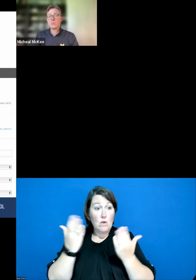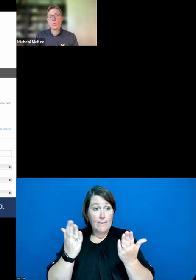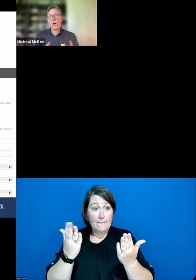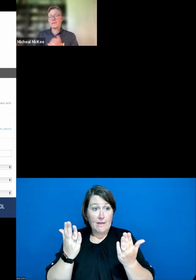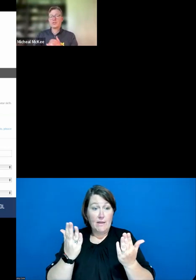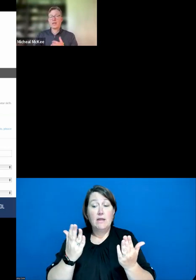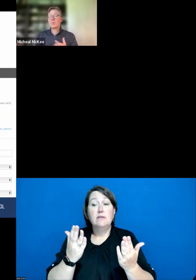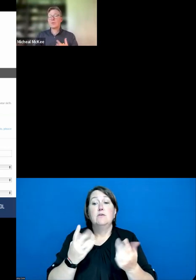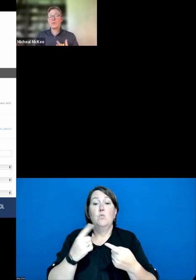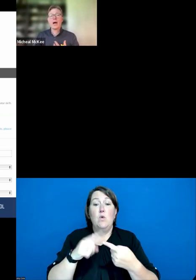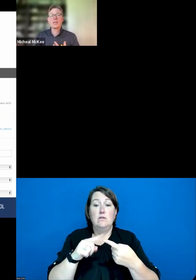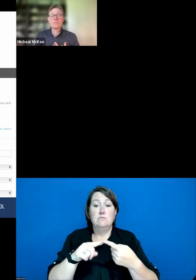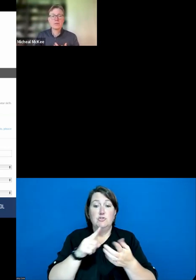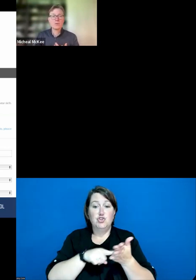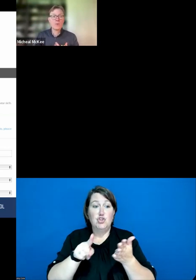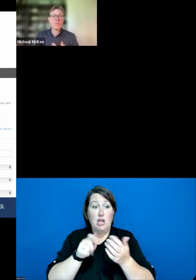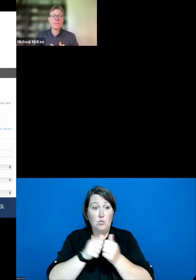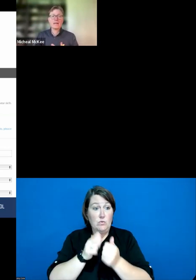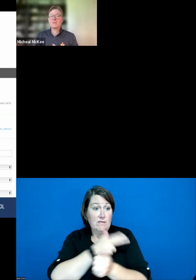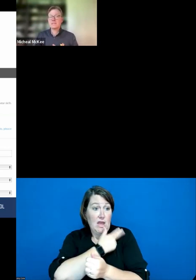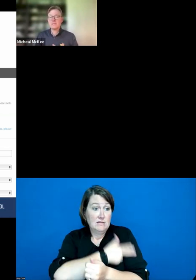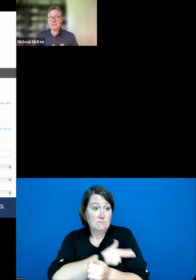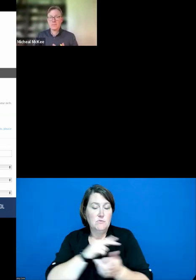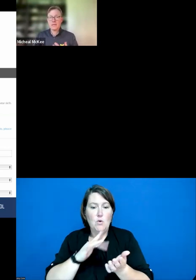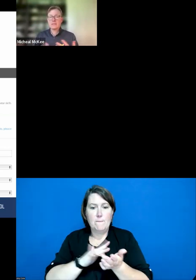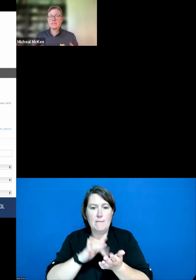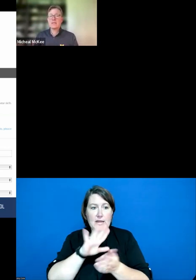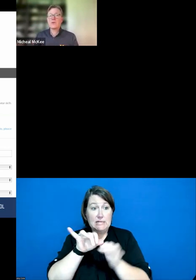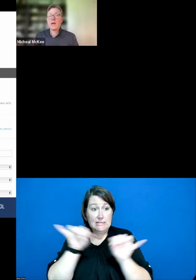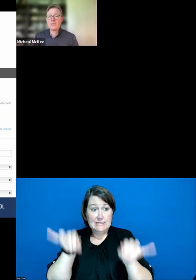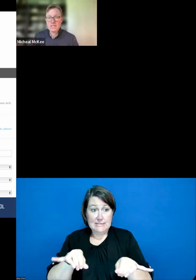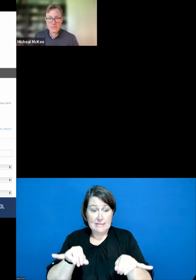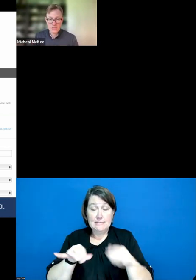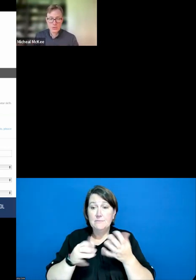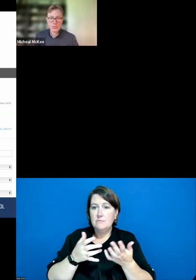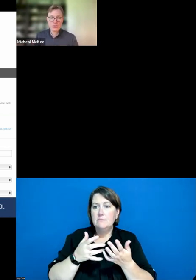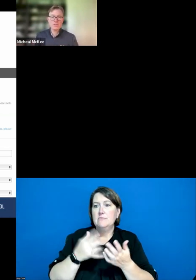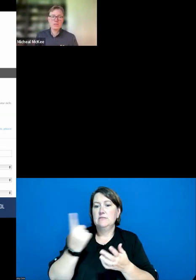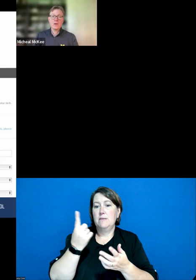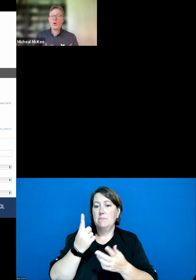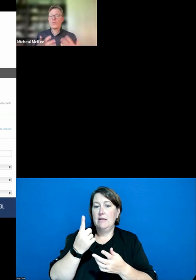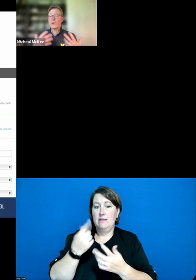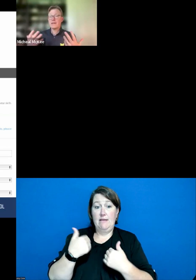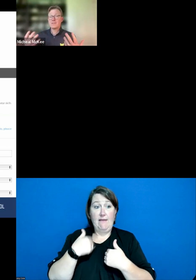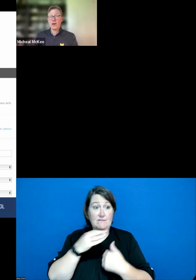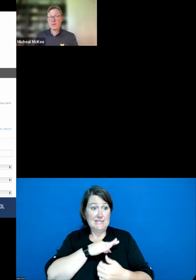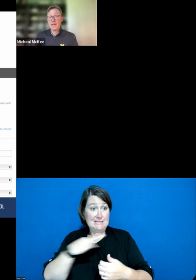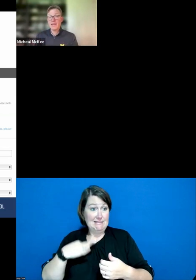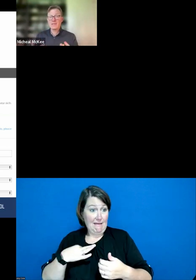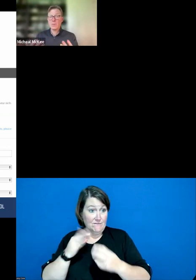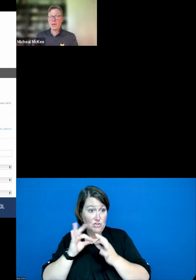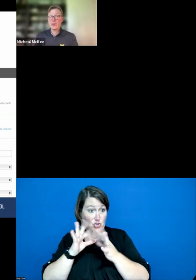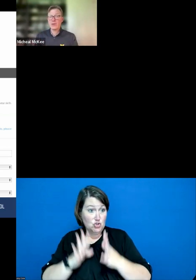one check with your hospital or medical system, see if you have SAP interpreters. Hopefully, that's automated where